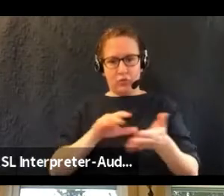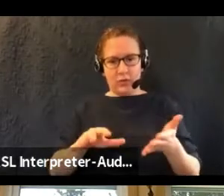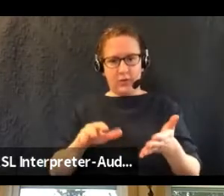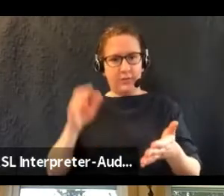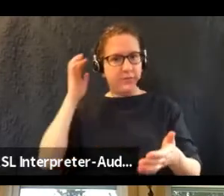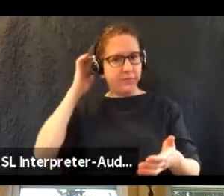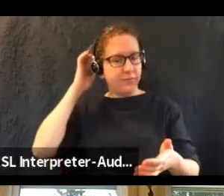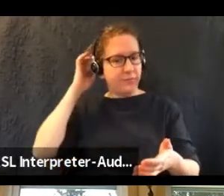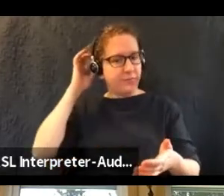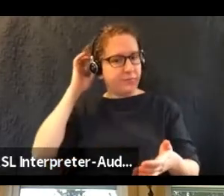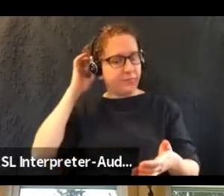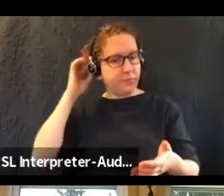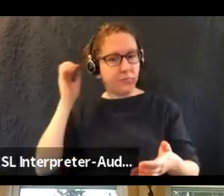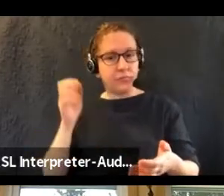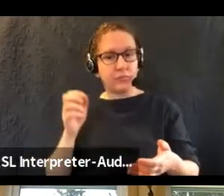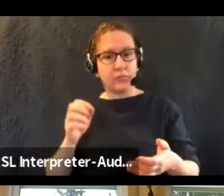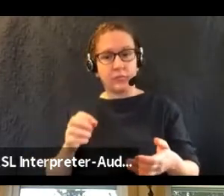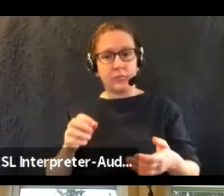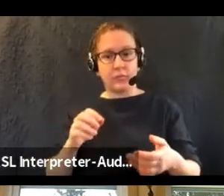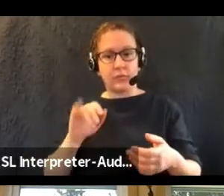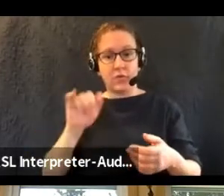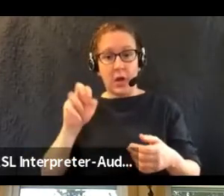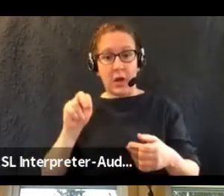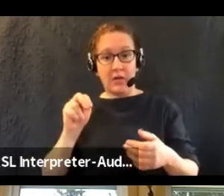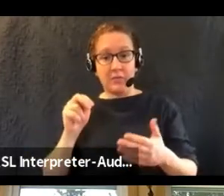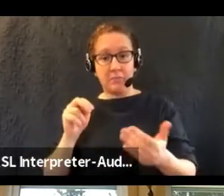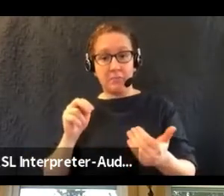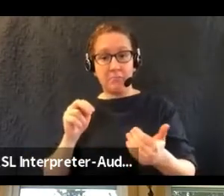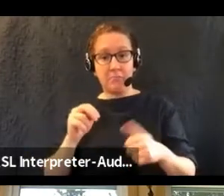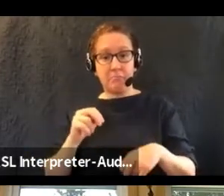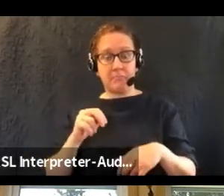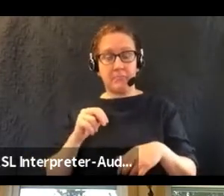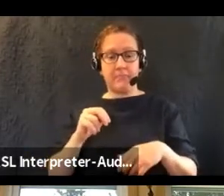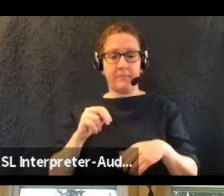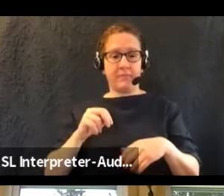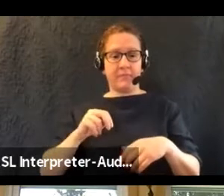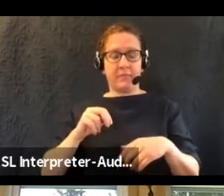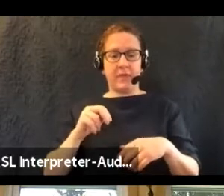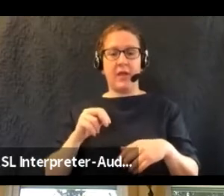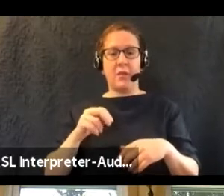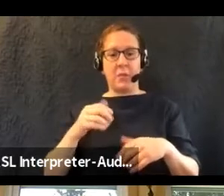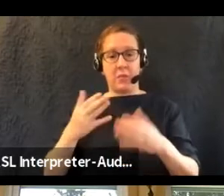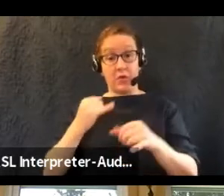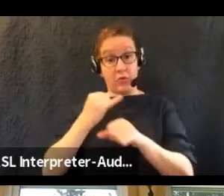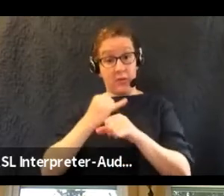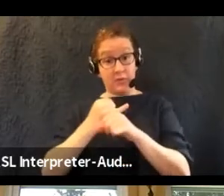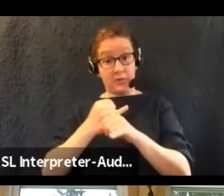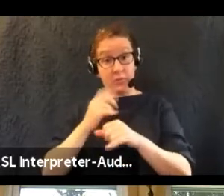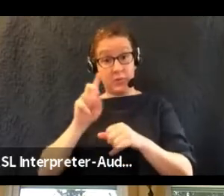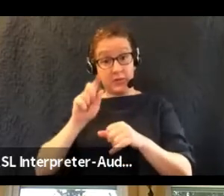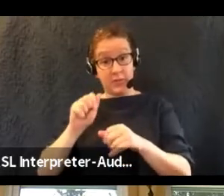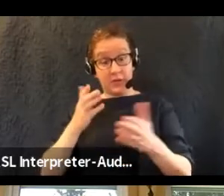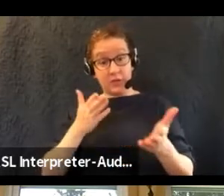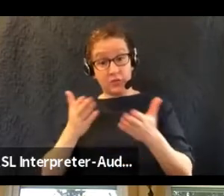You may well have an individual on your campus both in Disability Services and in the education